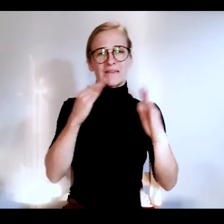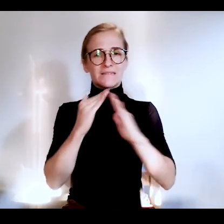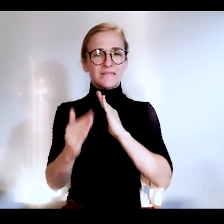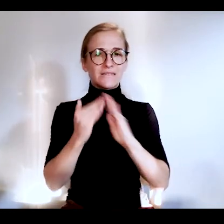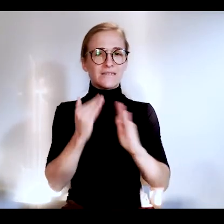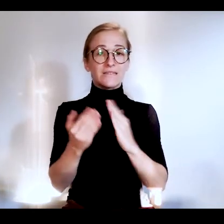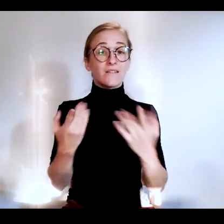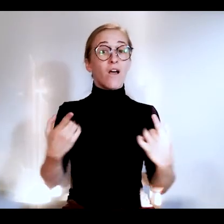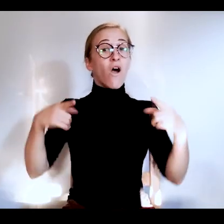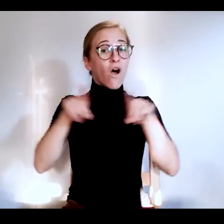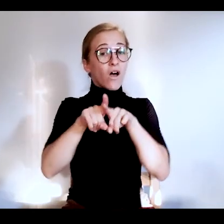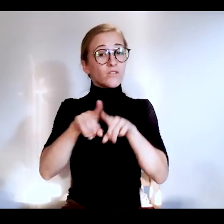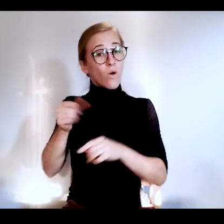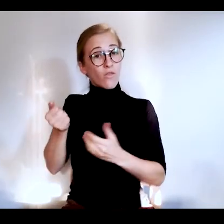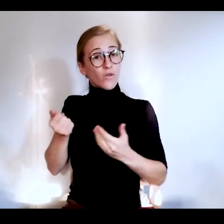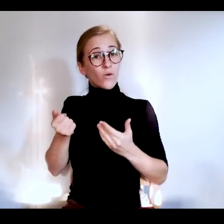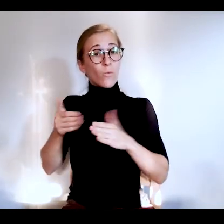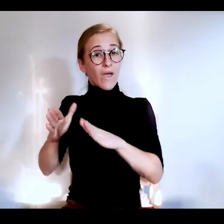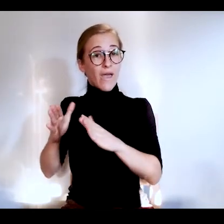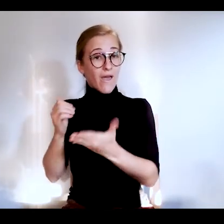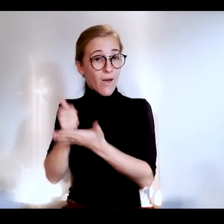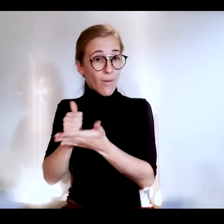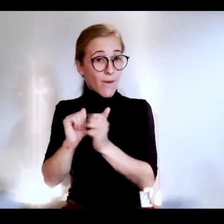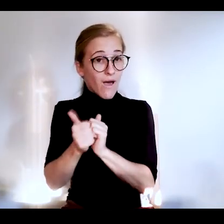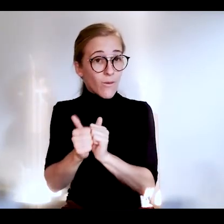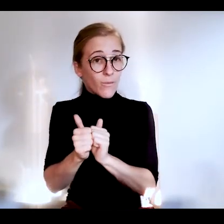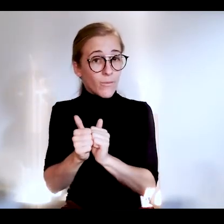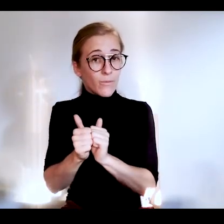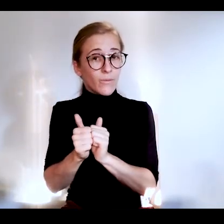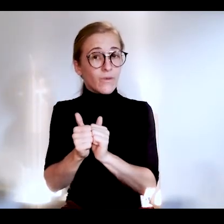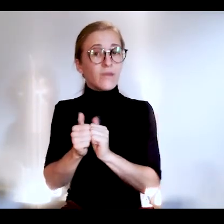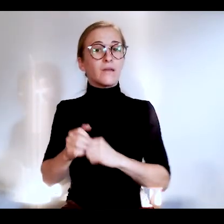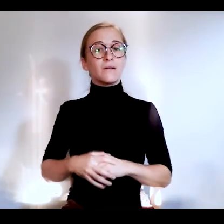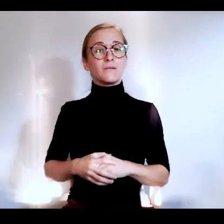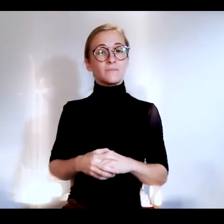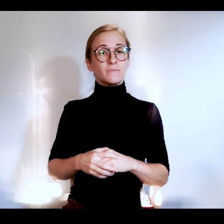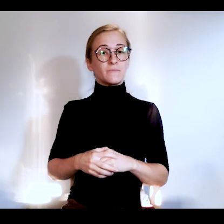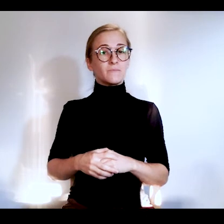There’s also another way to help veterans and their families.